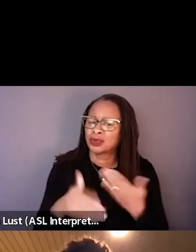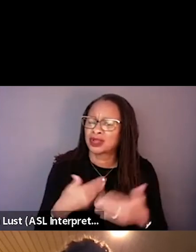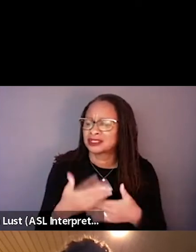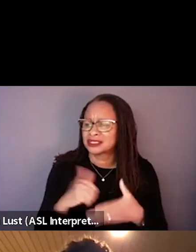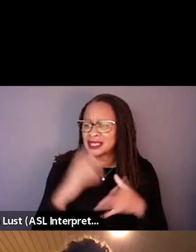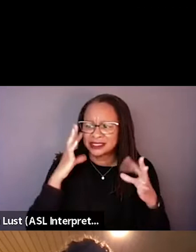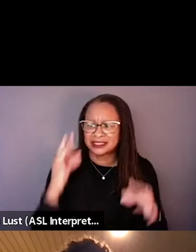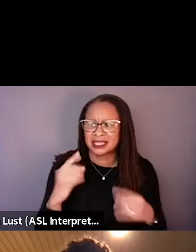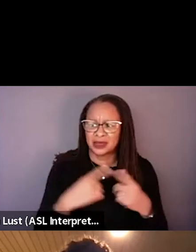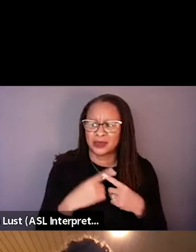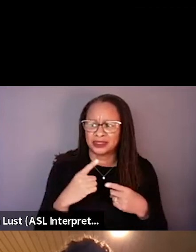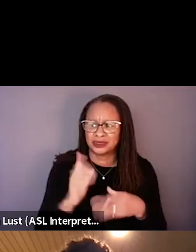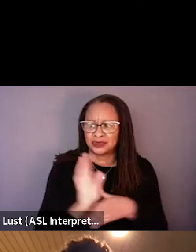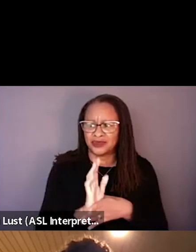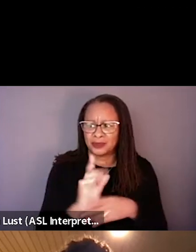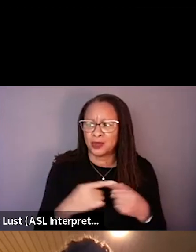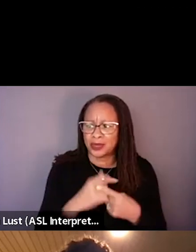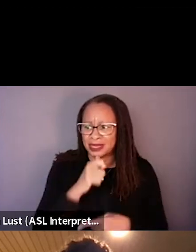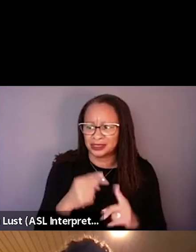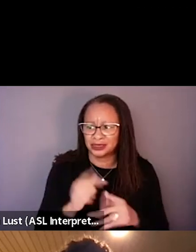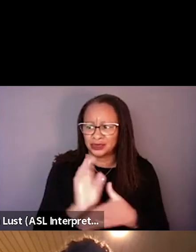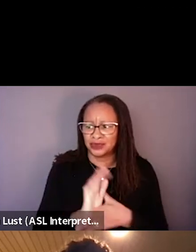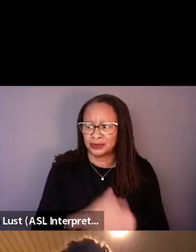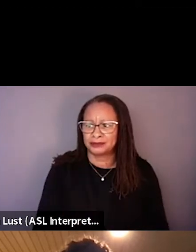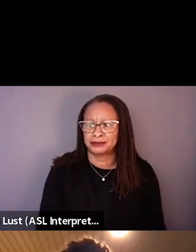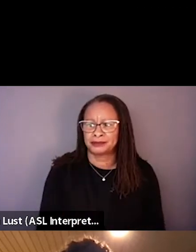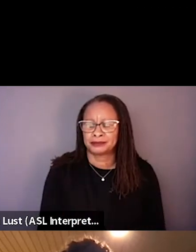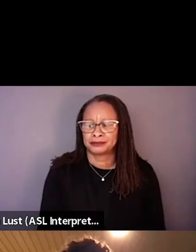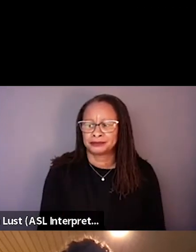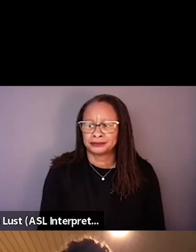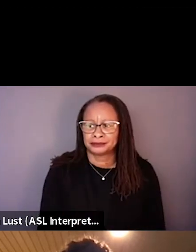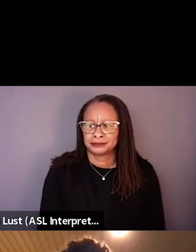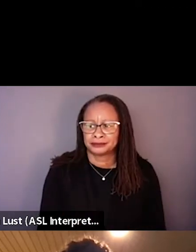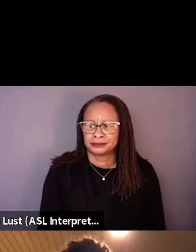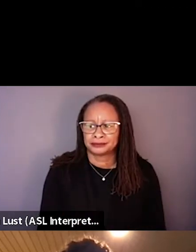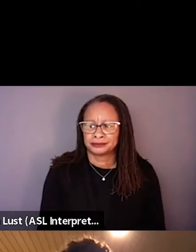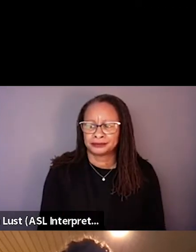when to film and when not to film? No, I mean, in fact if I asked, you know,